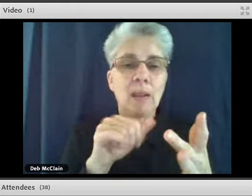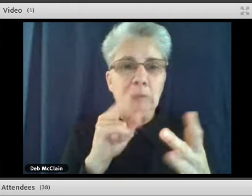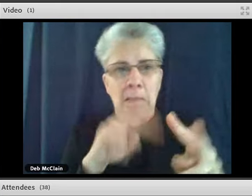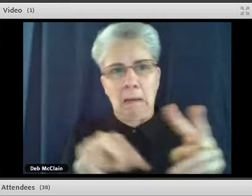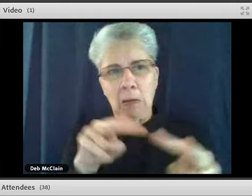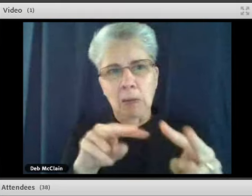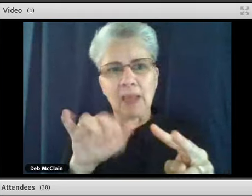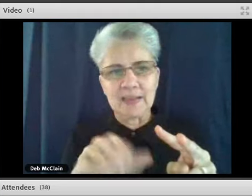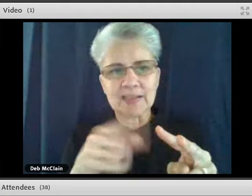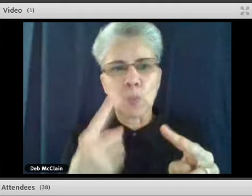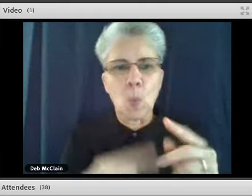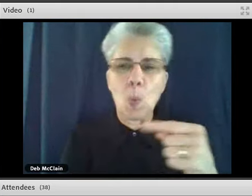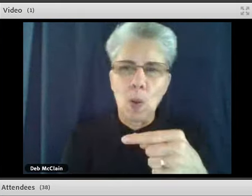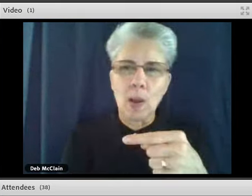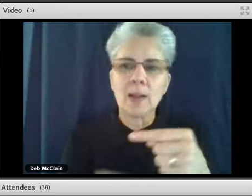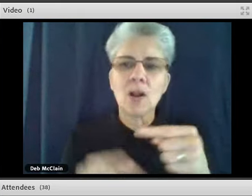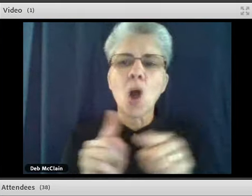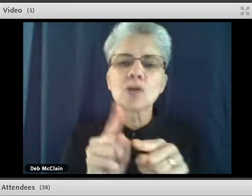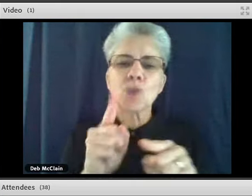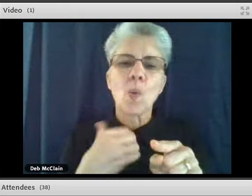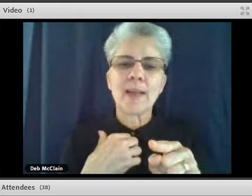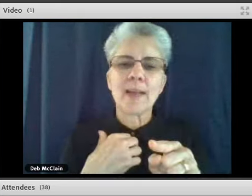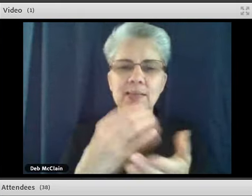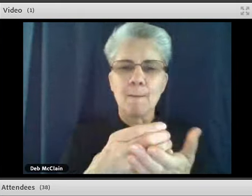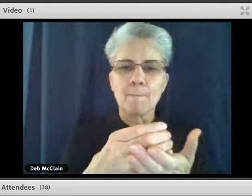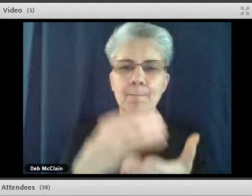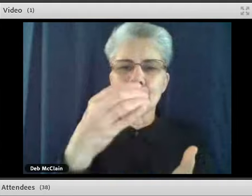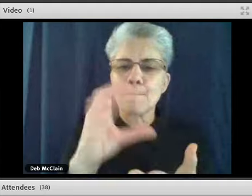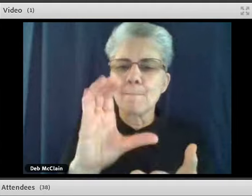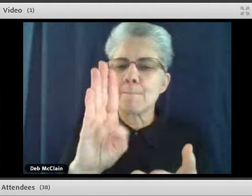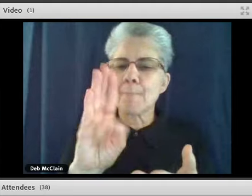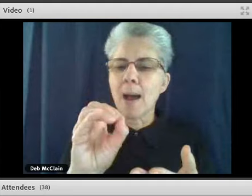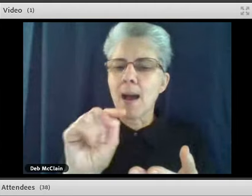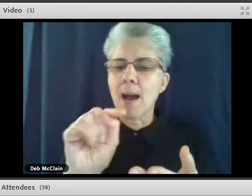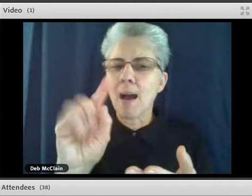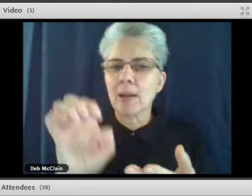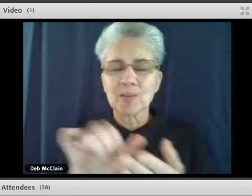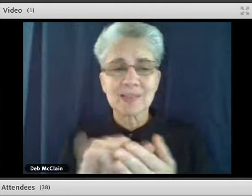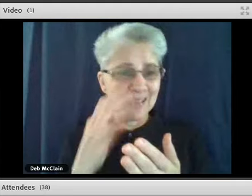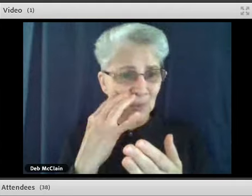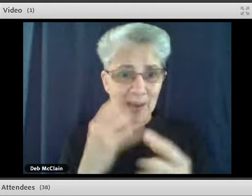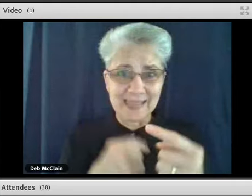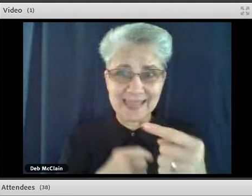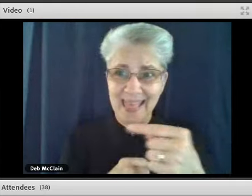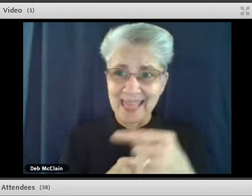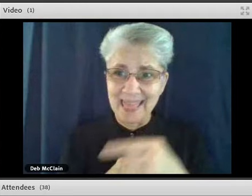and you can take a look at this one. And there's also one that has bottles. Is this crazy, or what?